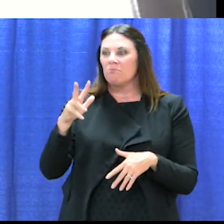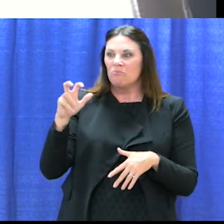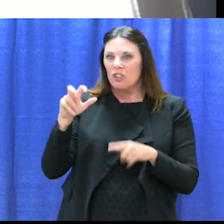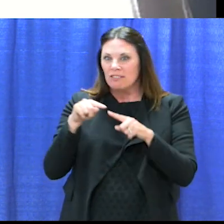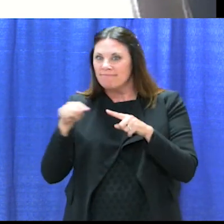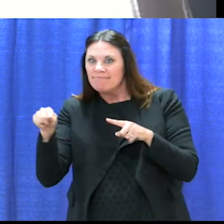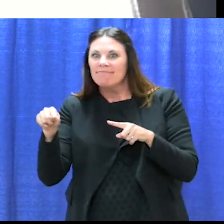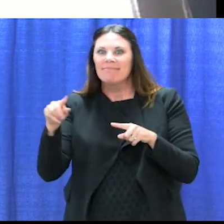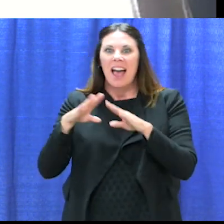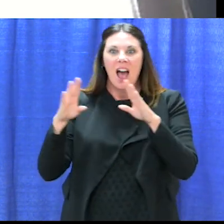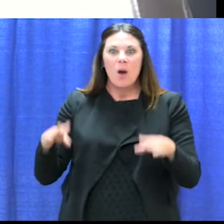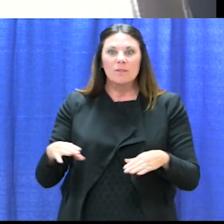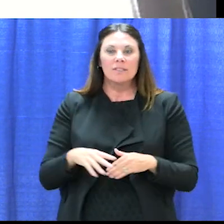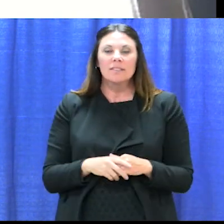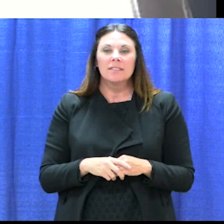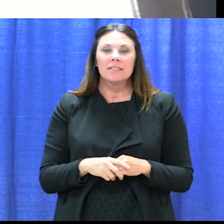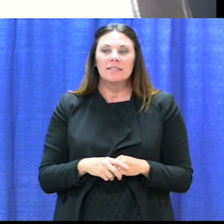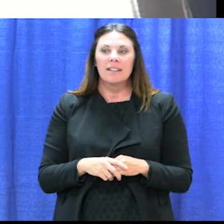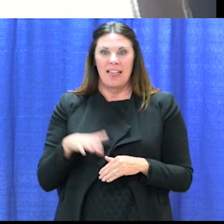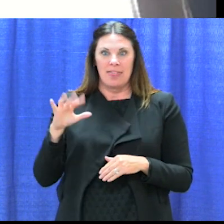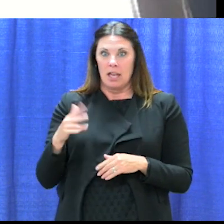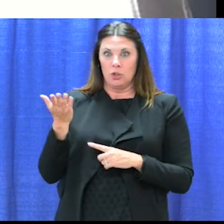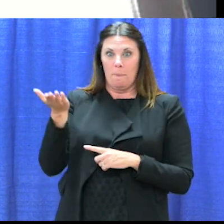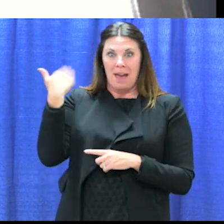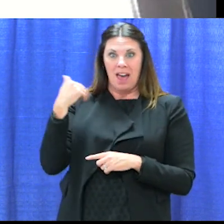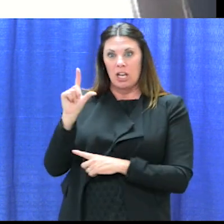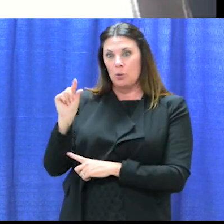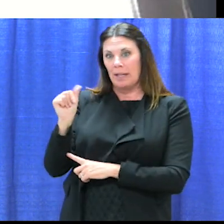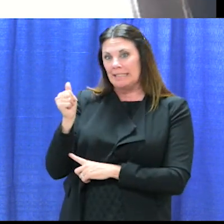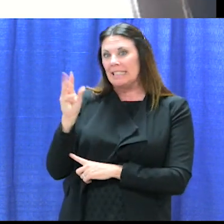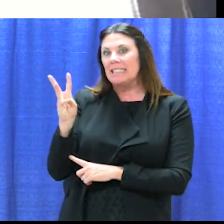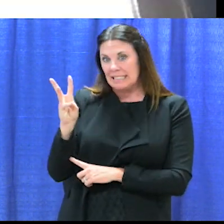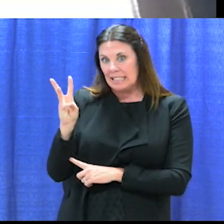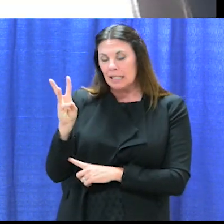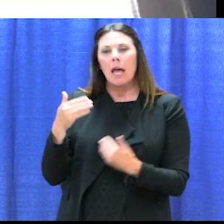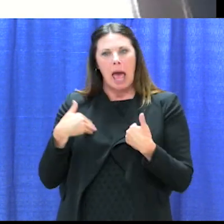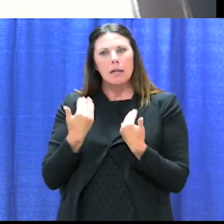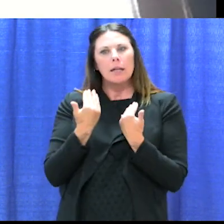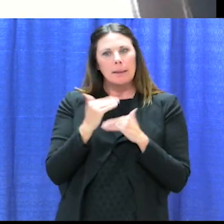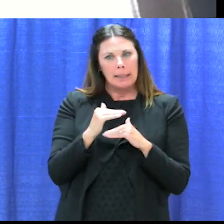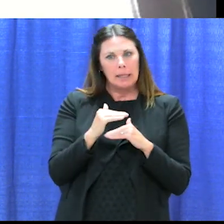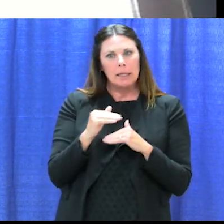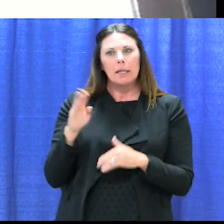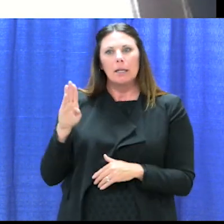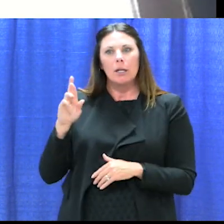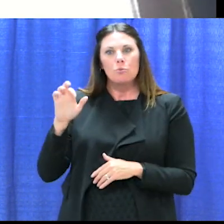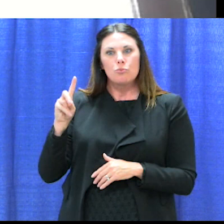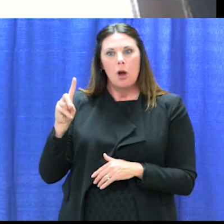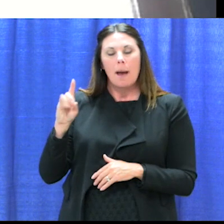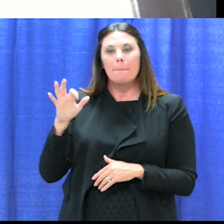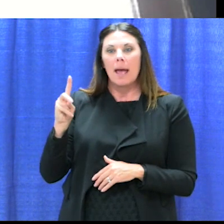That is part of a larger expansion since 2016, we've brought broadband to 70,000 households